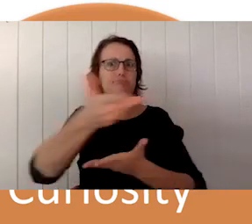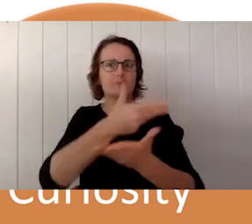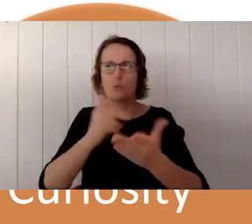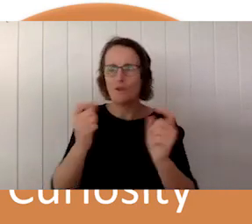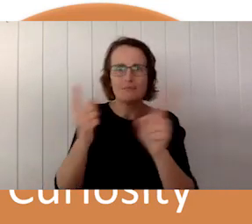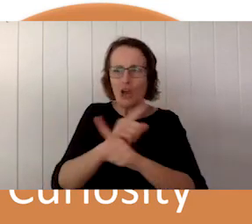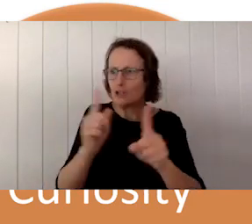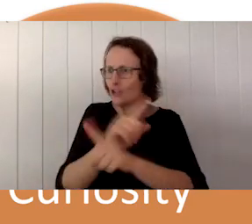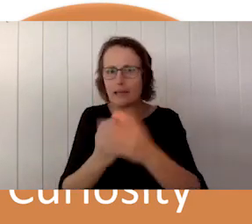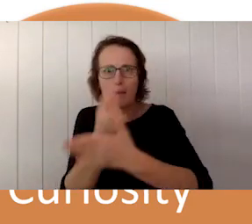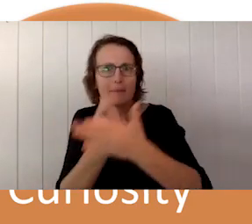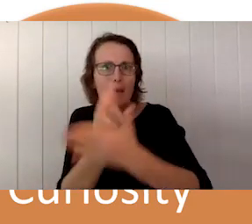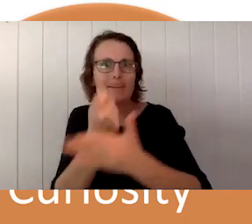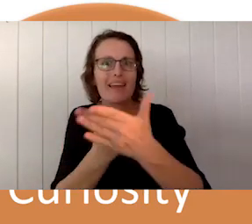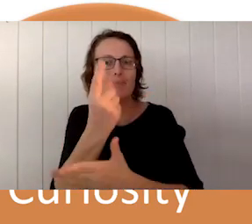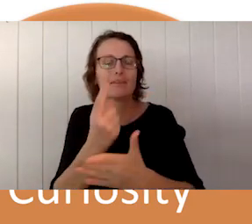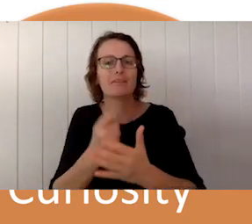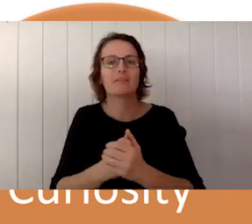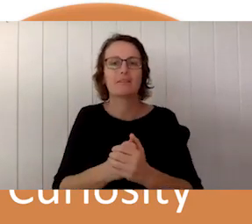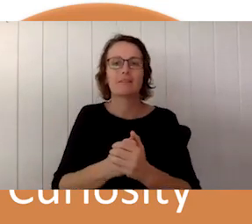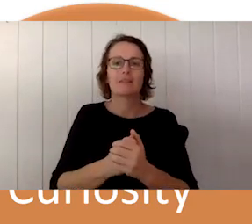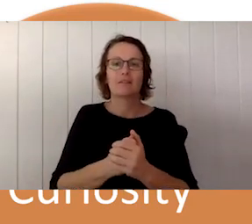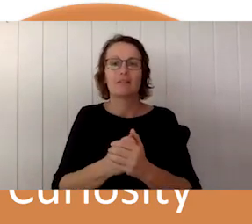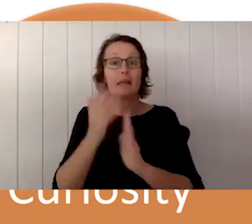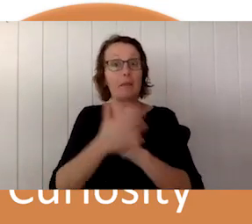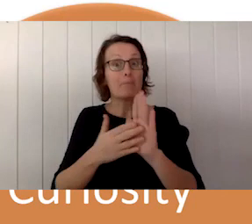fast. Agility doesn't come through going faster. It comes through